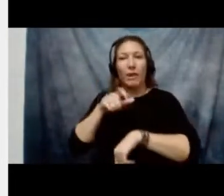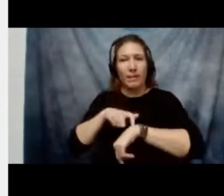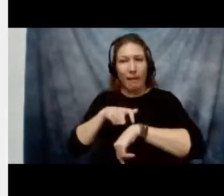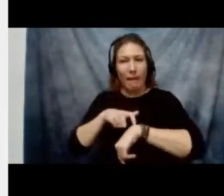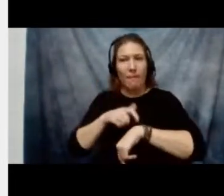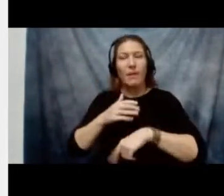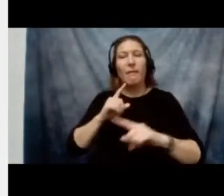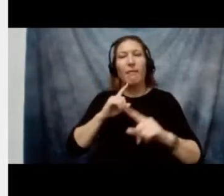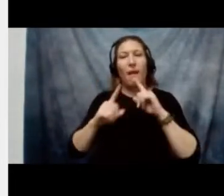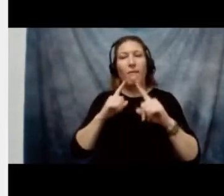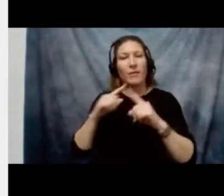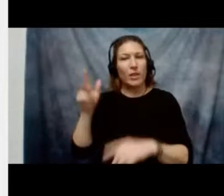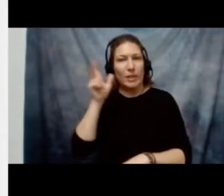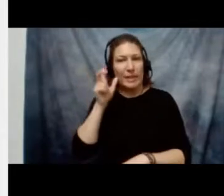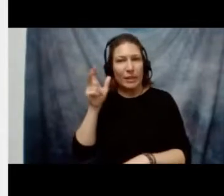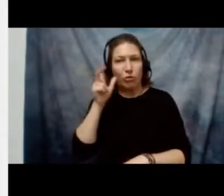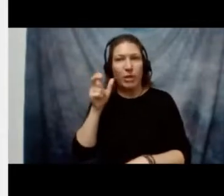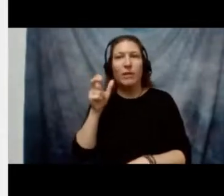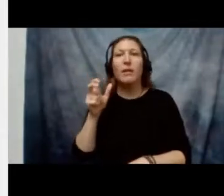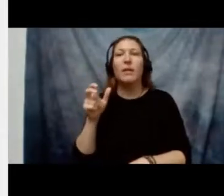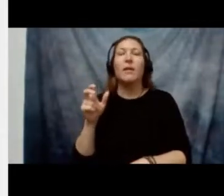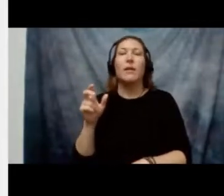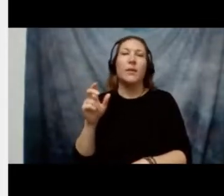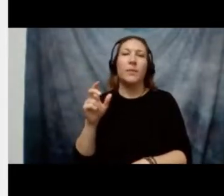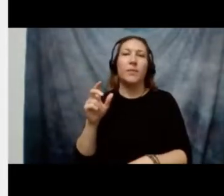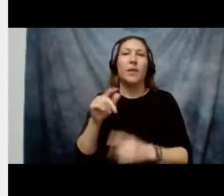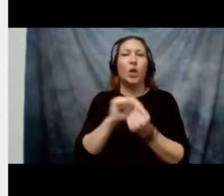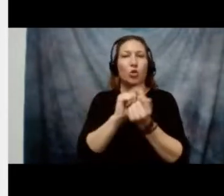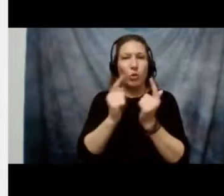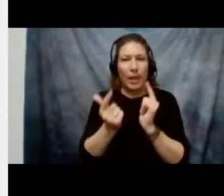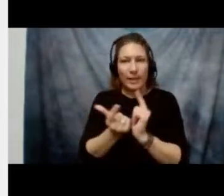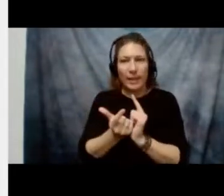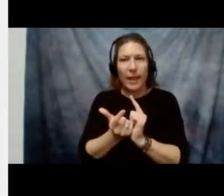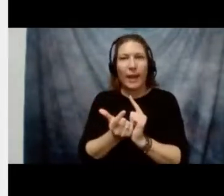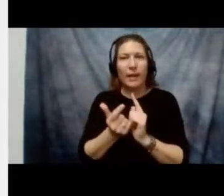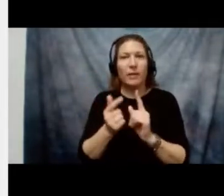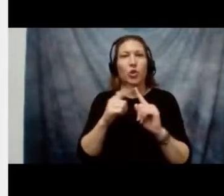it will actually uh translate to winner into a transcript that you can download afterwards